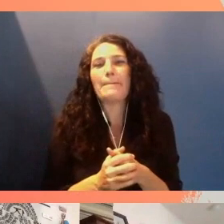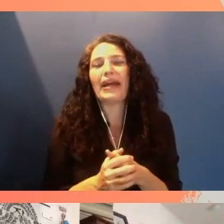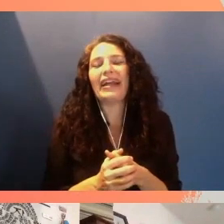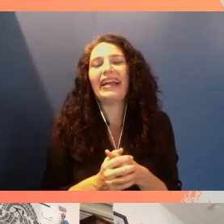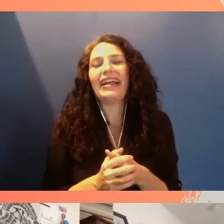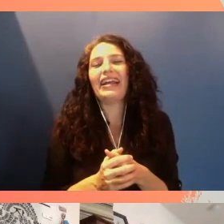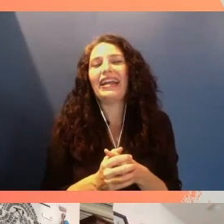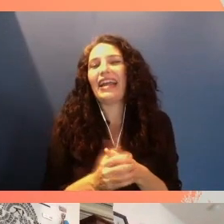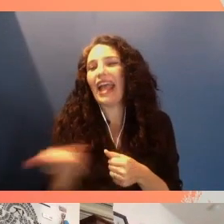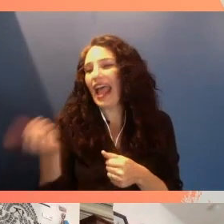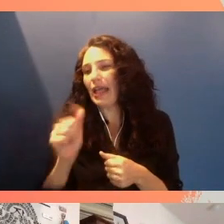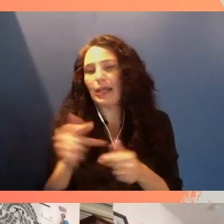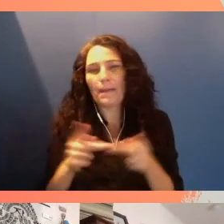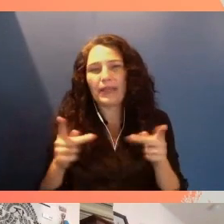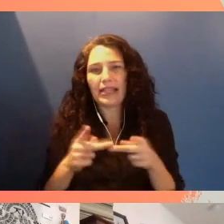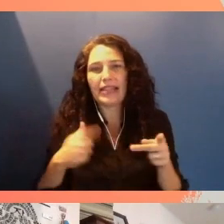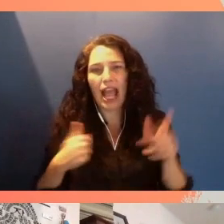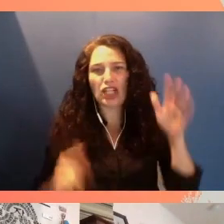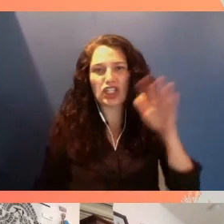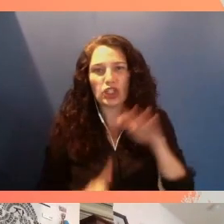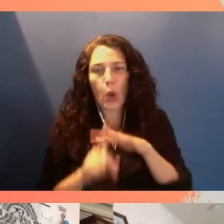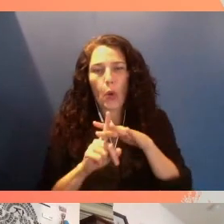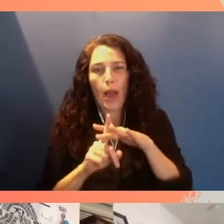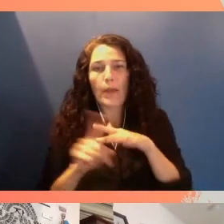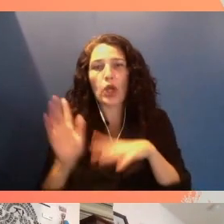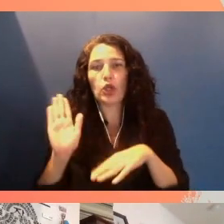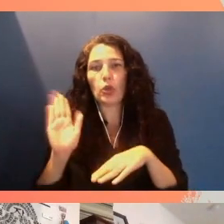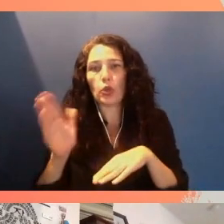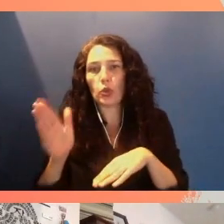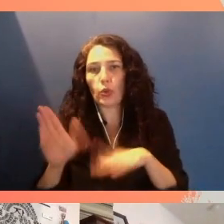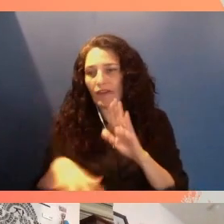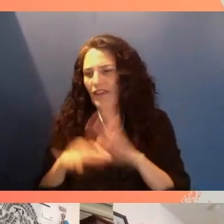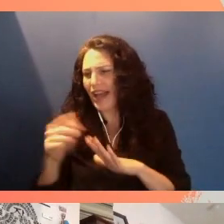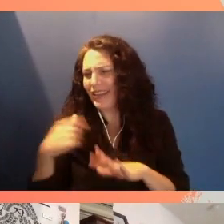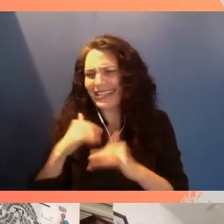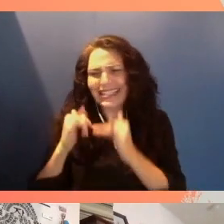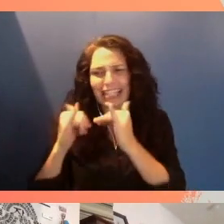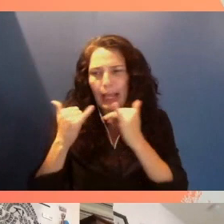any place that you find me showing up, you're gonna find the same me fighting for the same things.